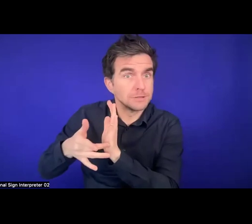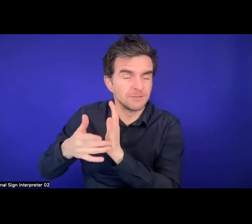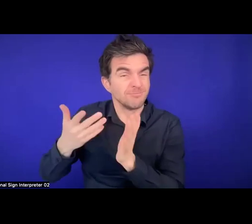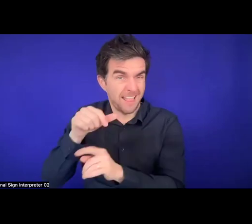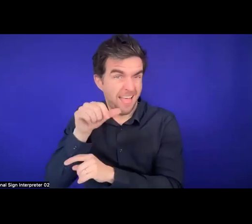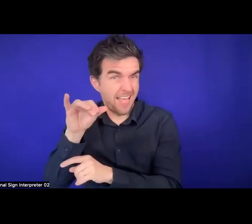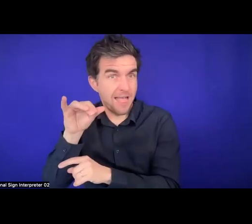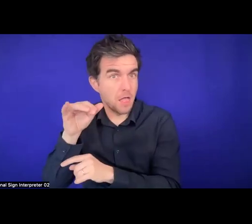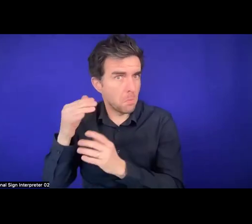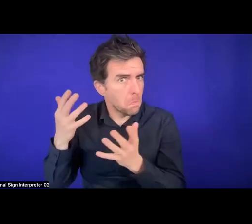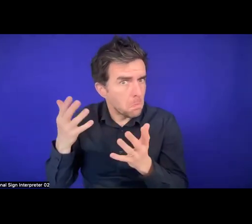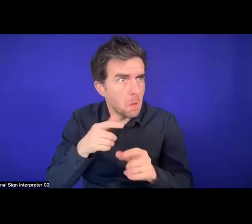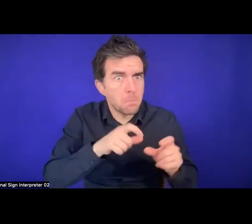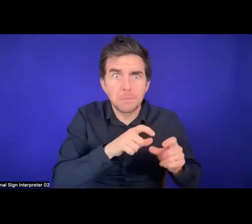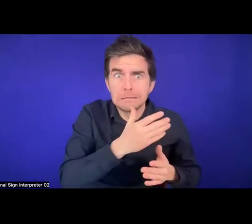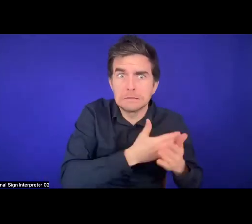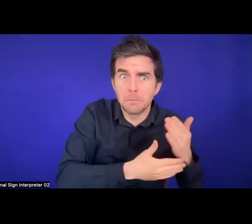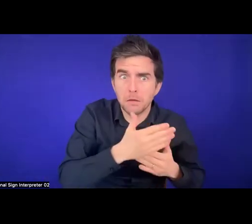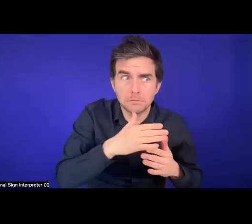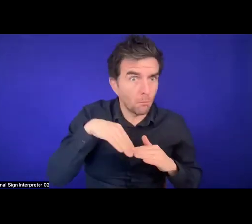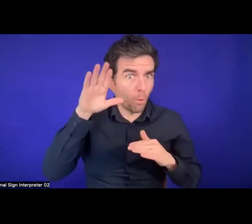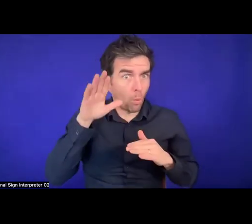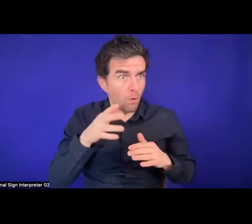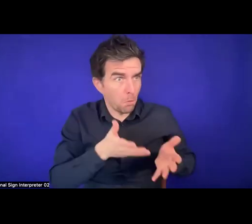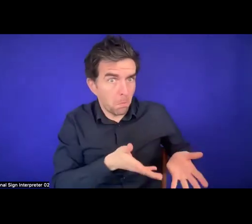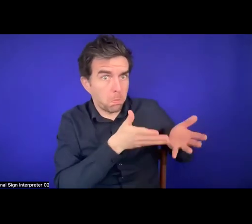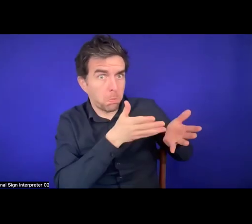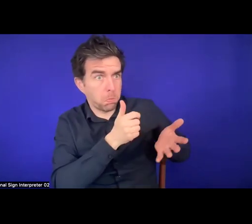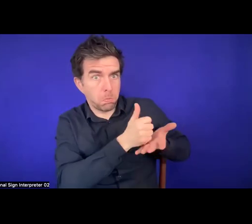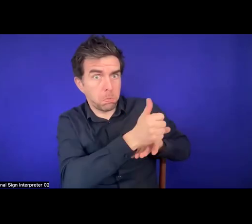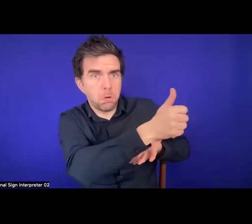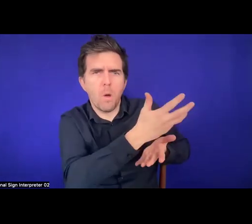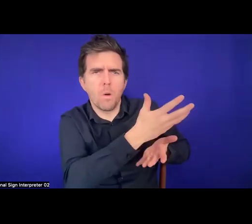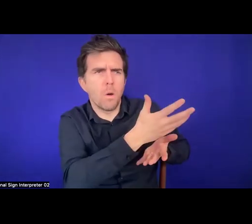directly related. Rather, over the course of my PhD on disability data and human